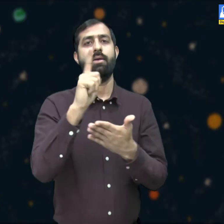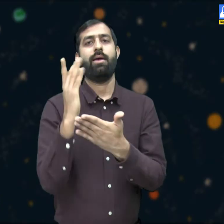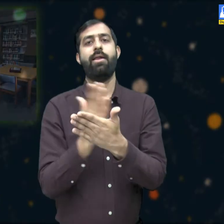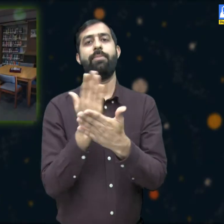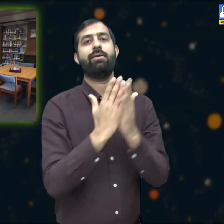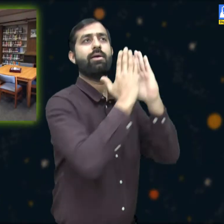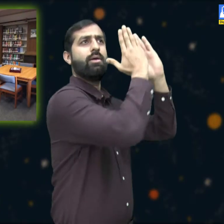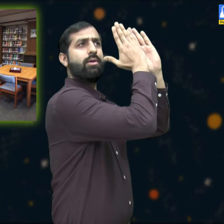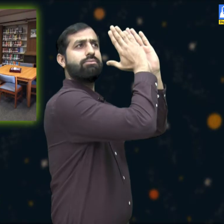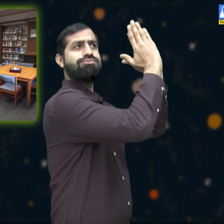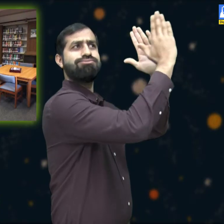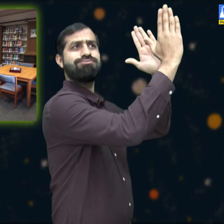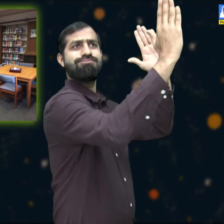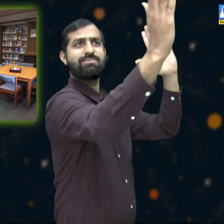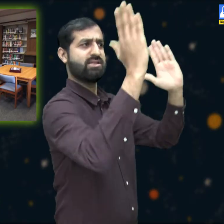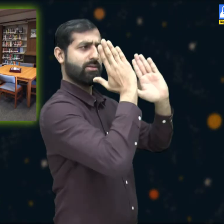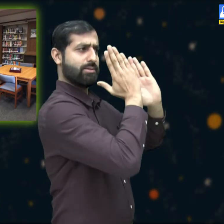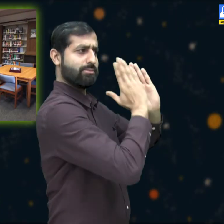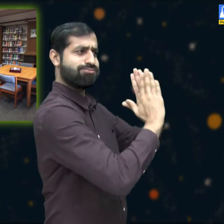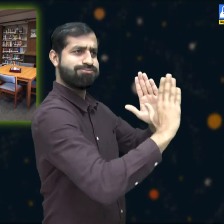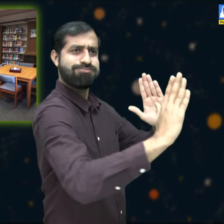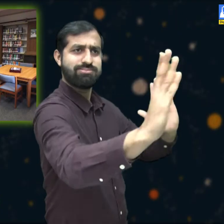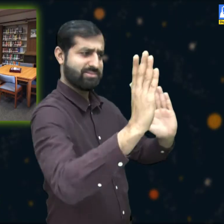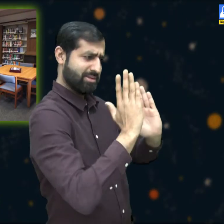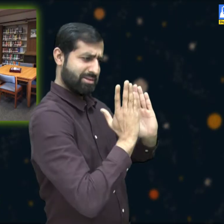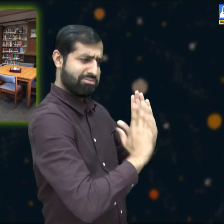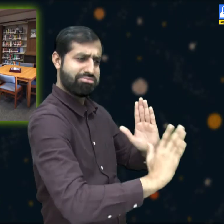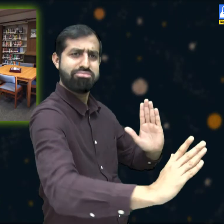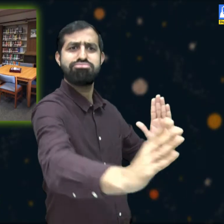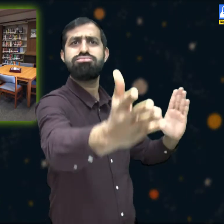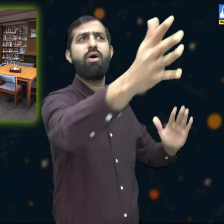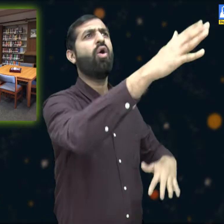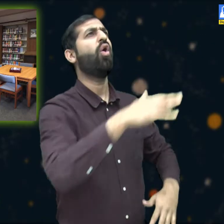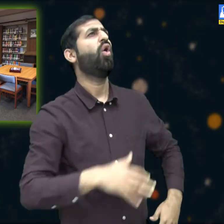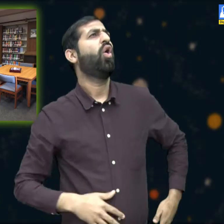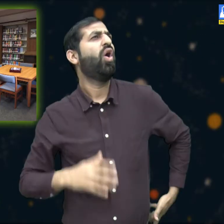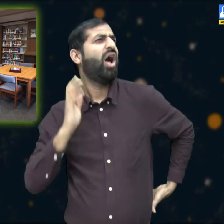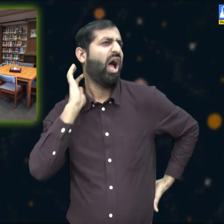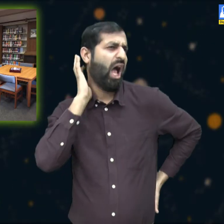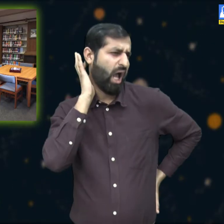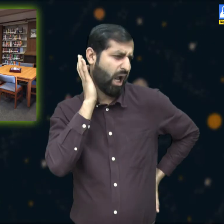They actually landed in a public library. There was stack of books in the library.